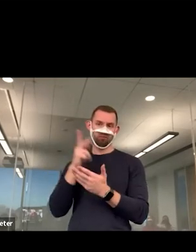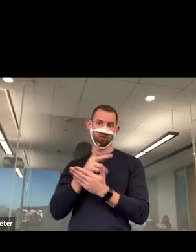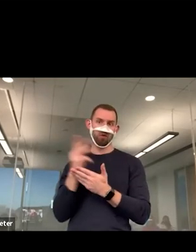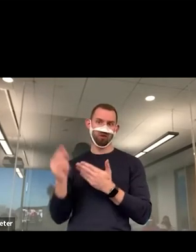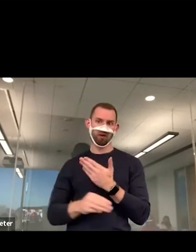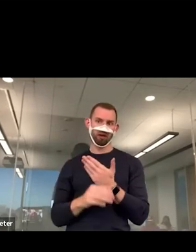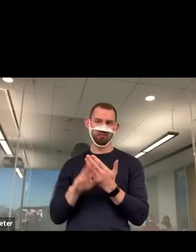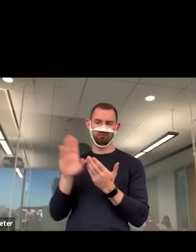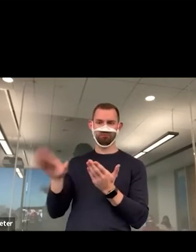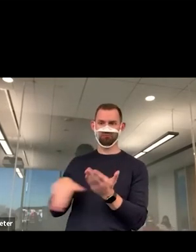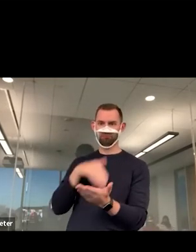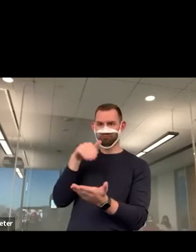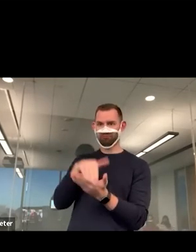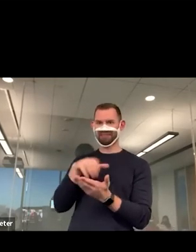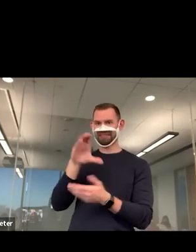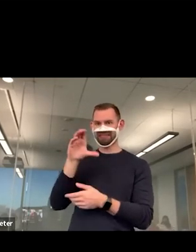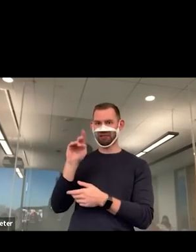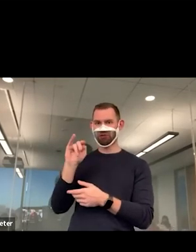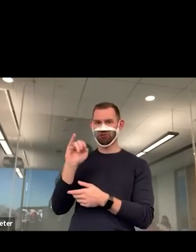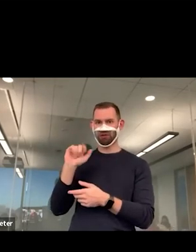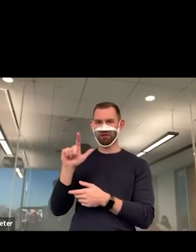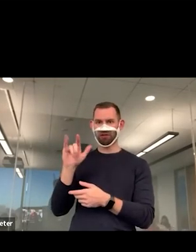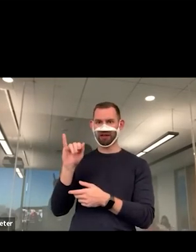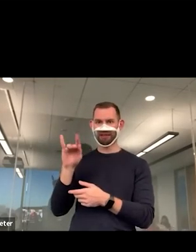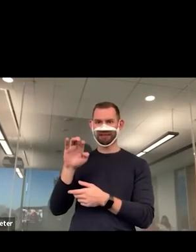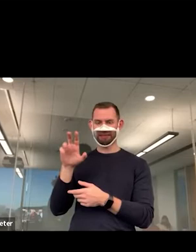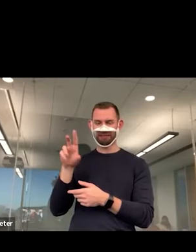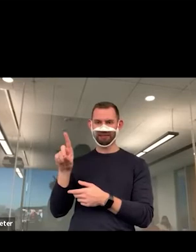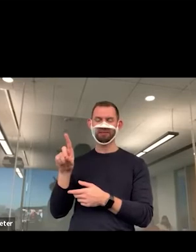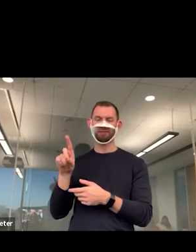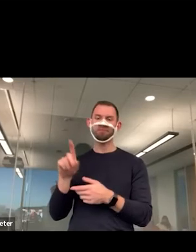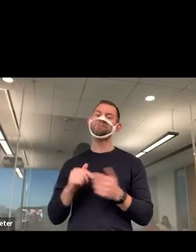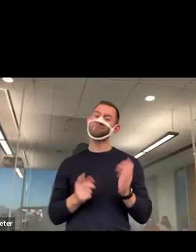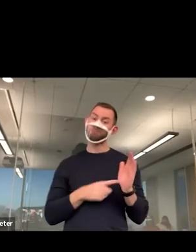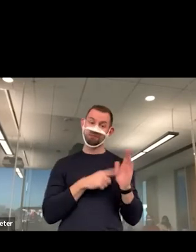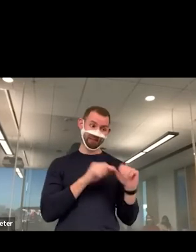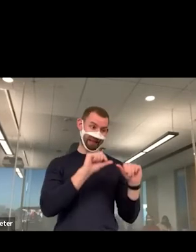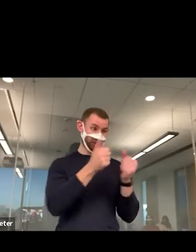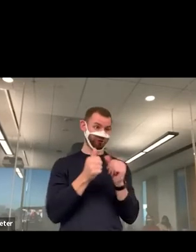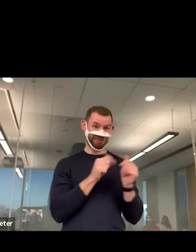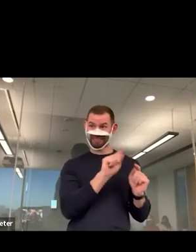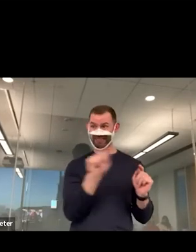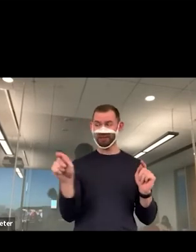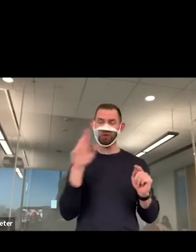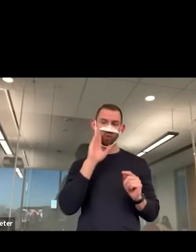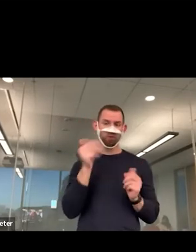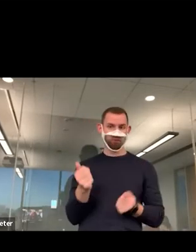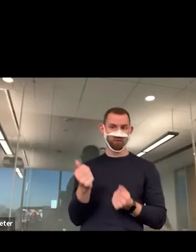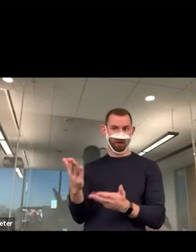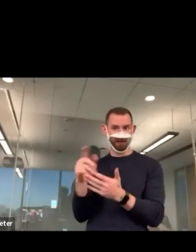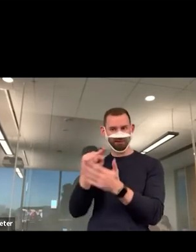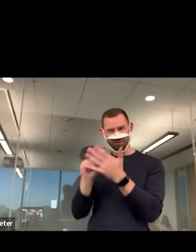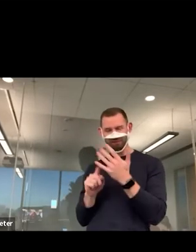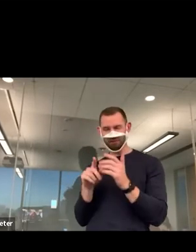the agency would provide themselves but there was a a program called